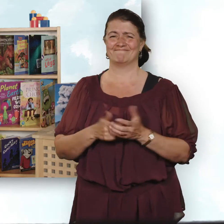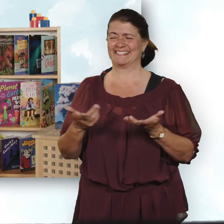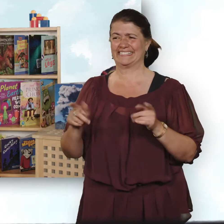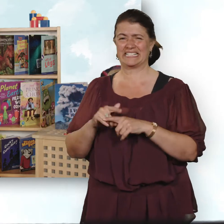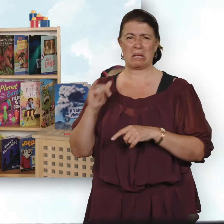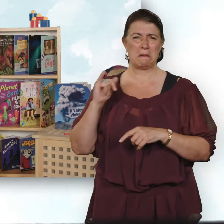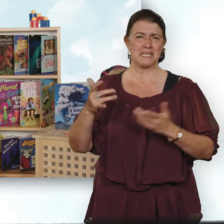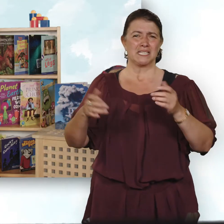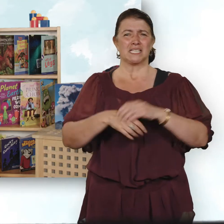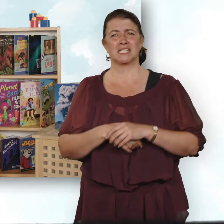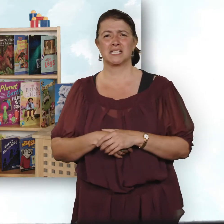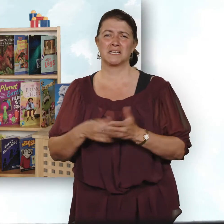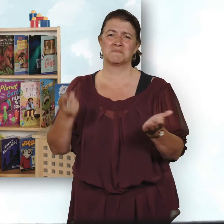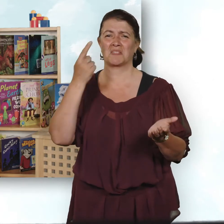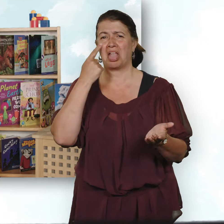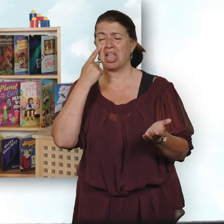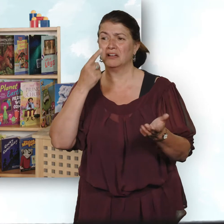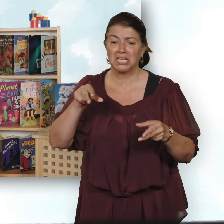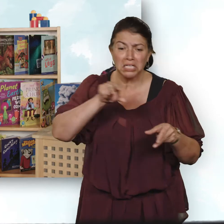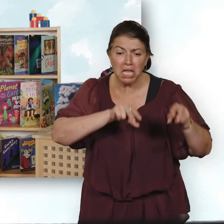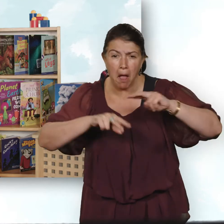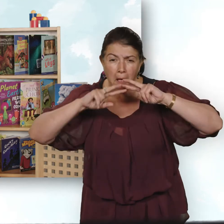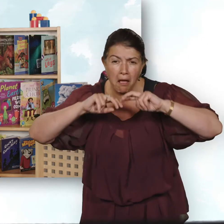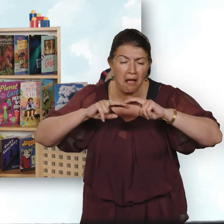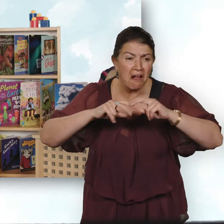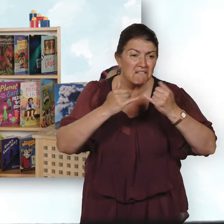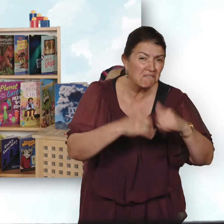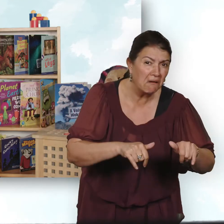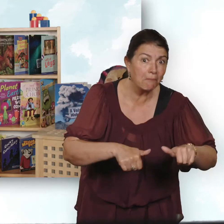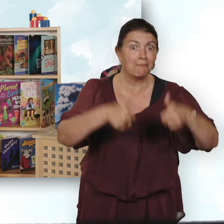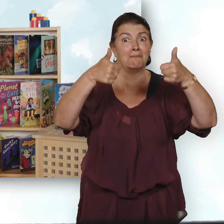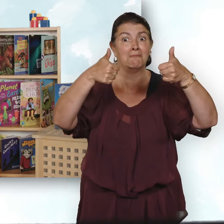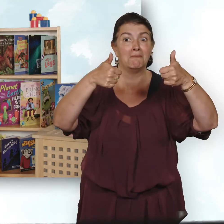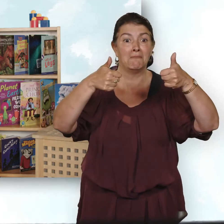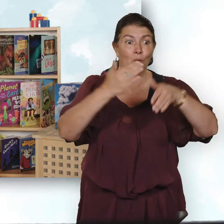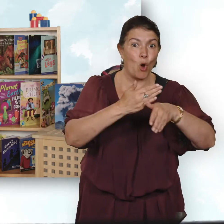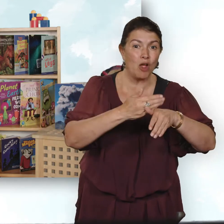“Nonsense,” said Millie cheerily. “That was just an experiment. Sometimes experiments